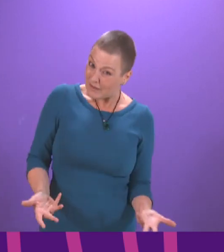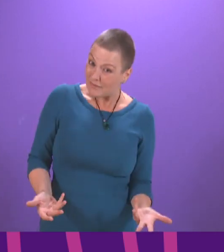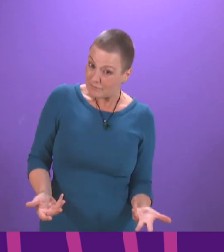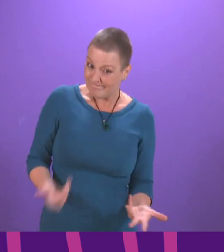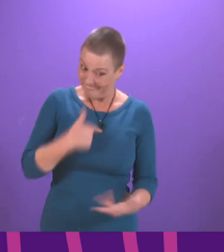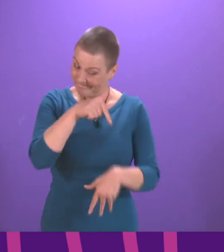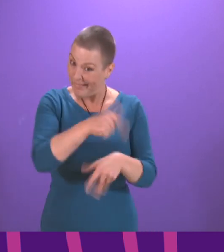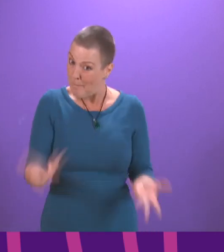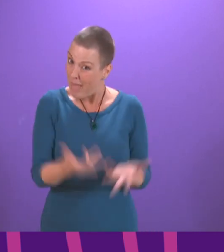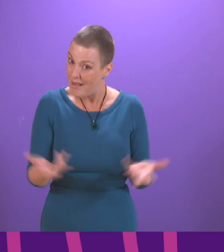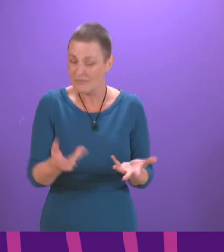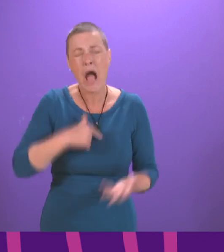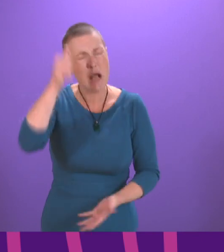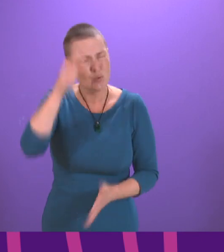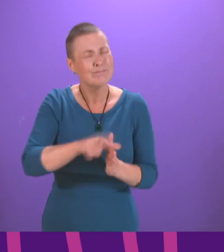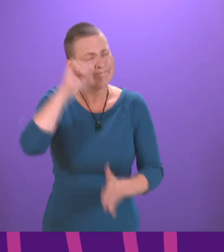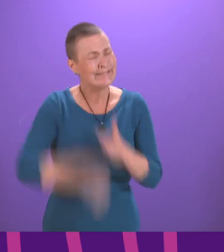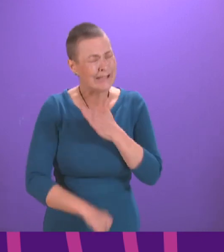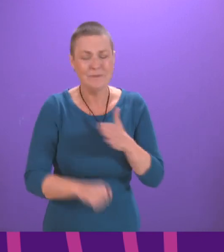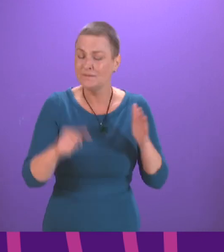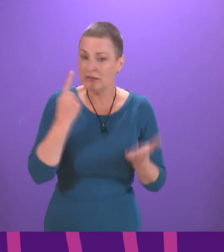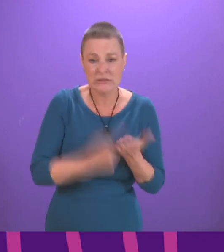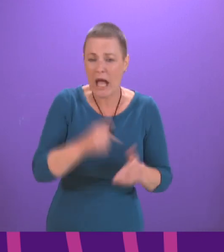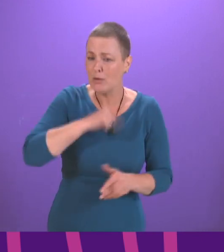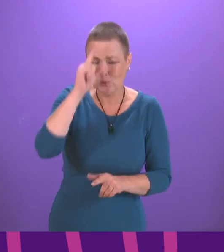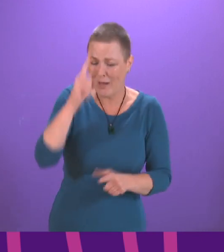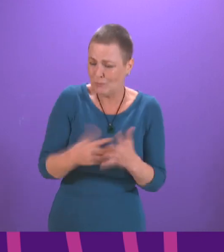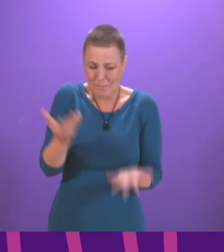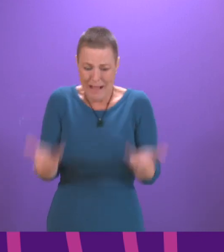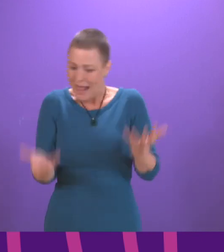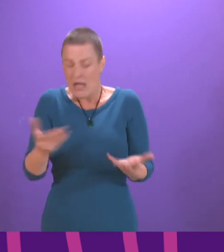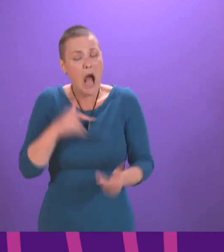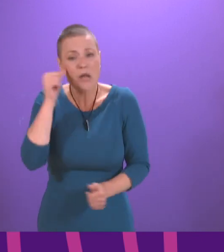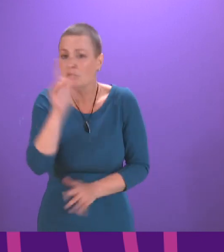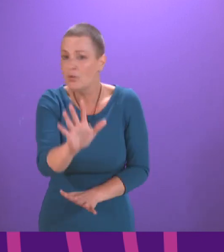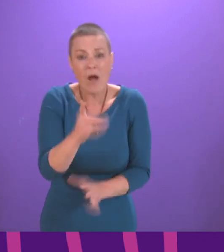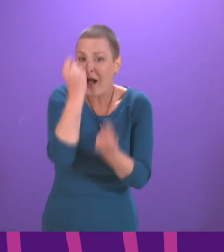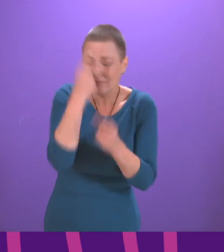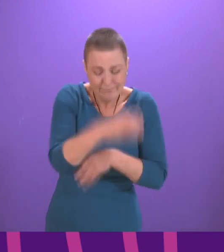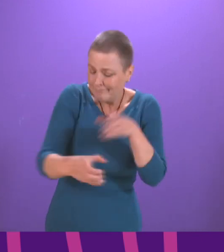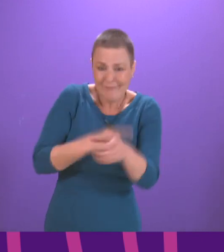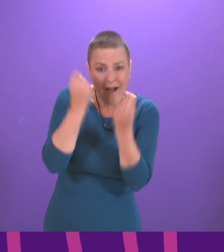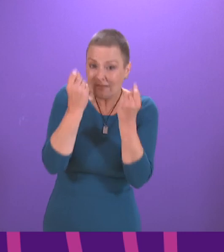I absolutely accept the tough decisions that the Scottish Government must take and the